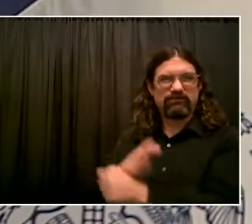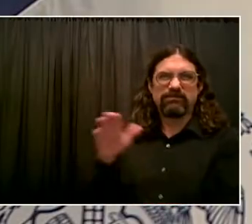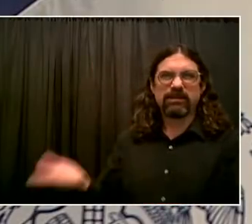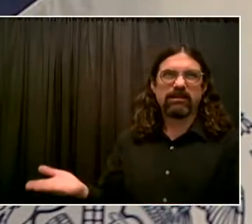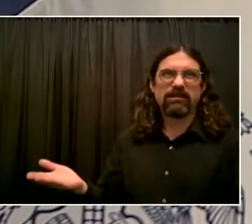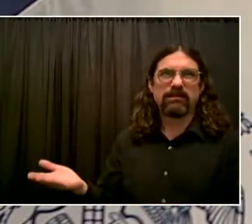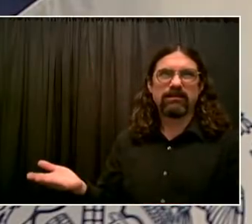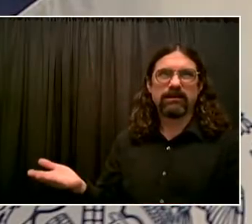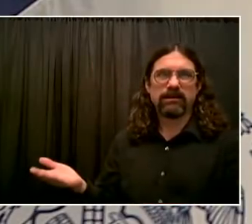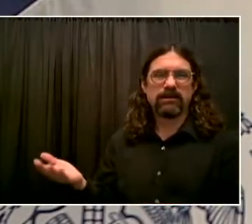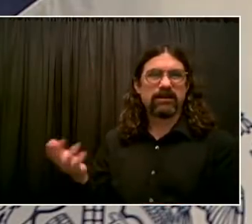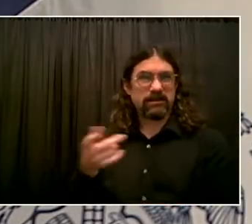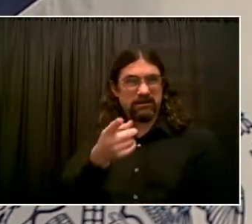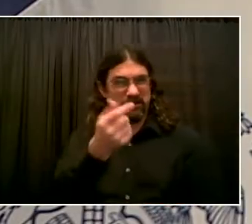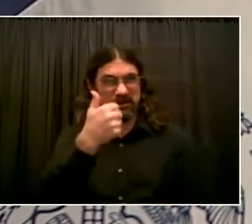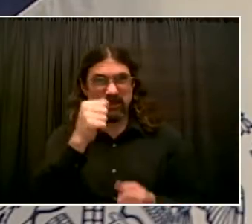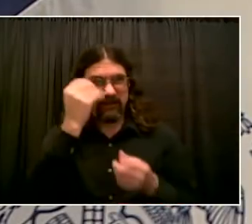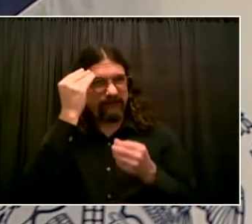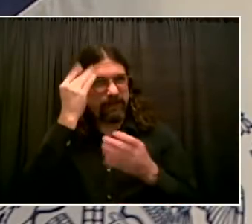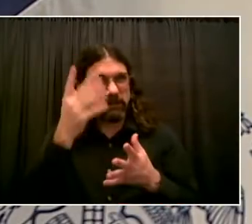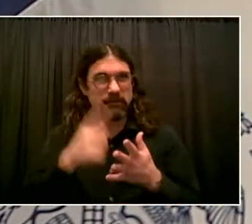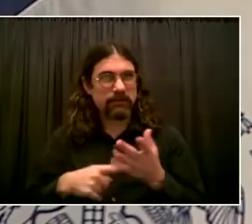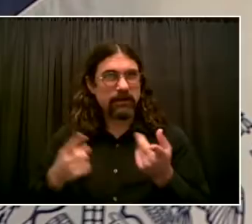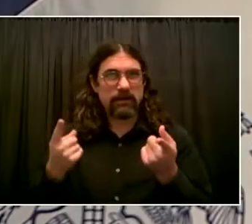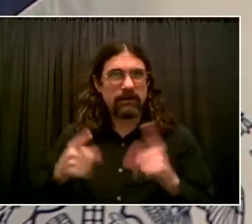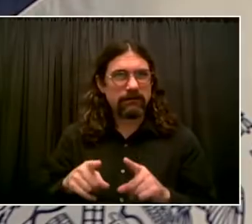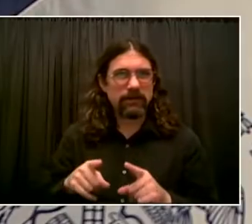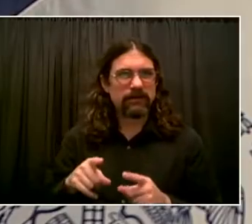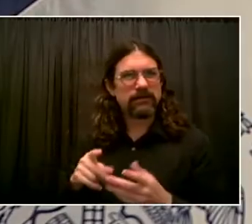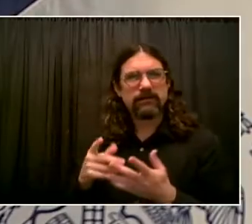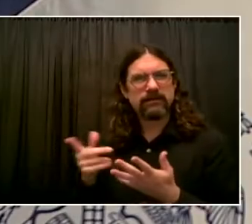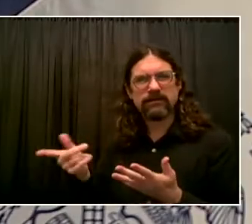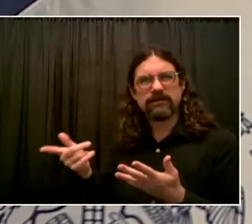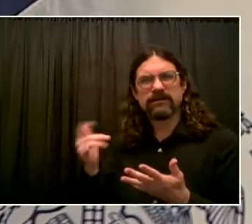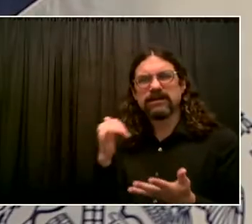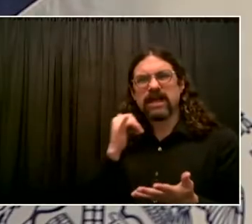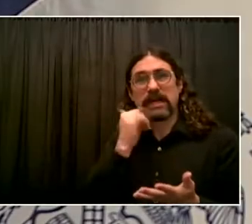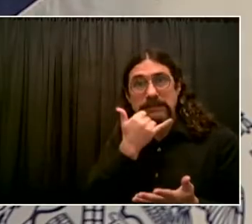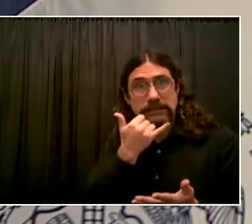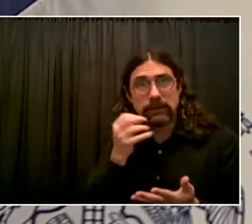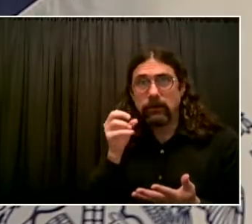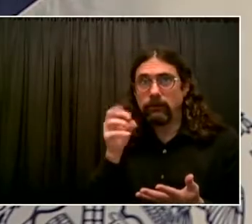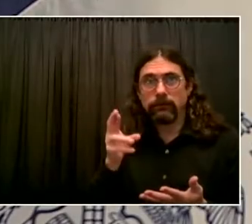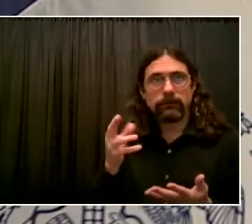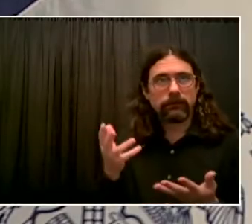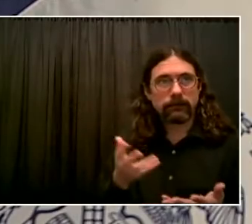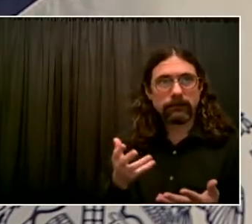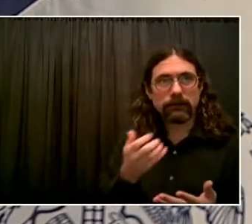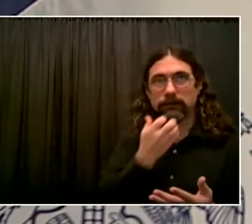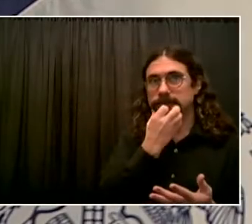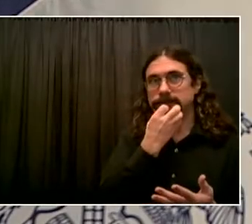INDICATION ABOUT HOW SHE DECIDED AND DO YOU HAVE WORDS FOR HIS FAMILY AS THEY DEAL WITH THIS